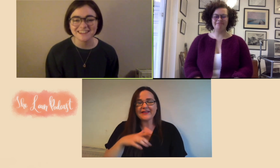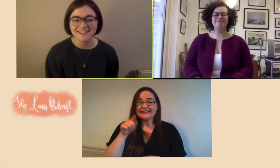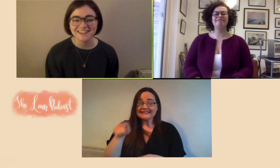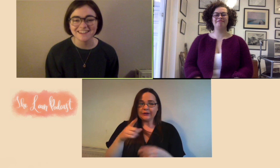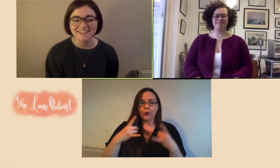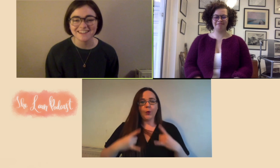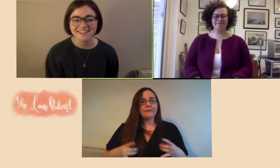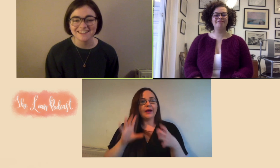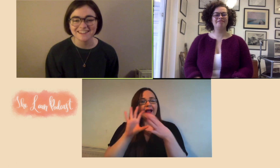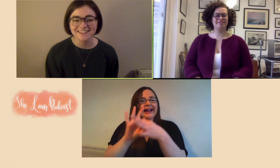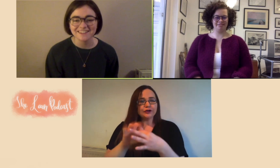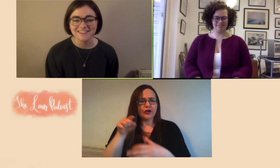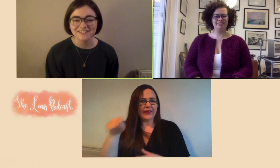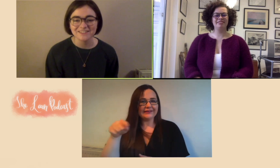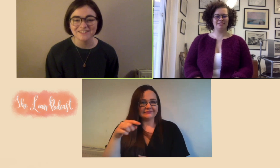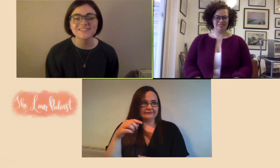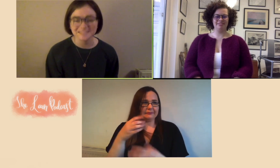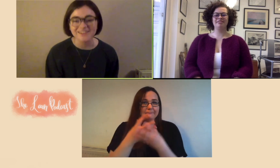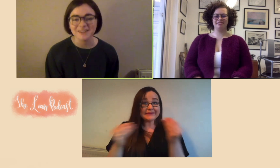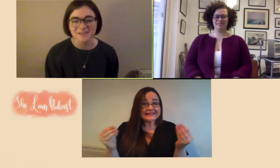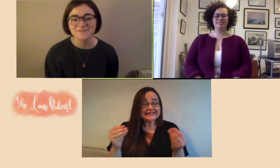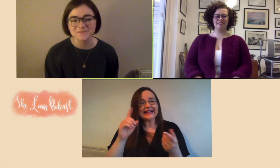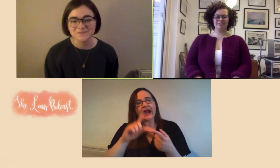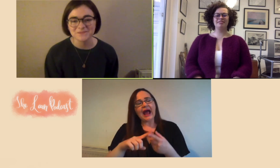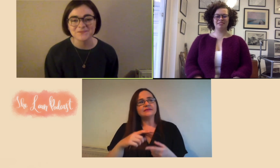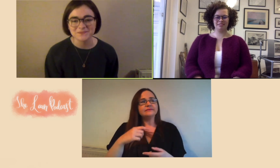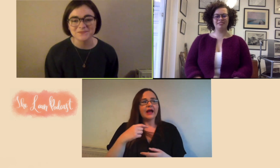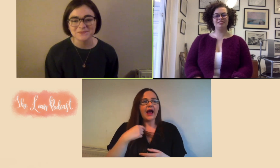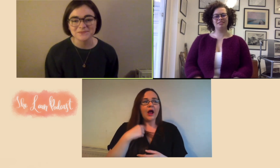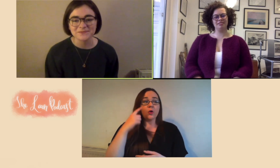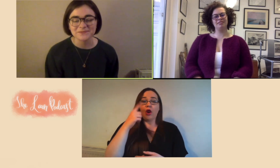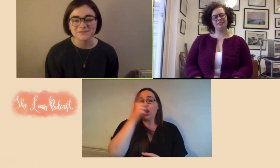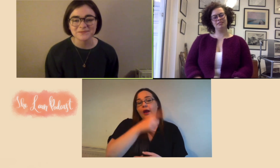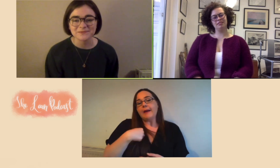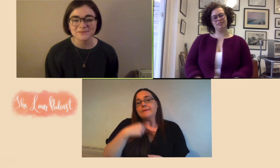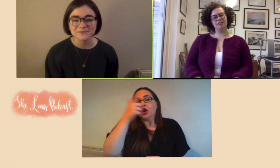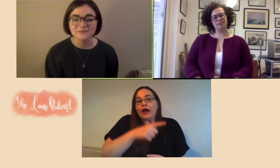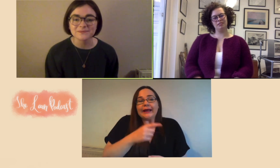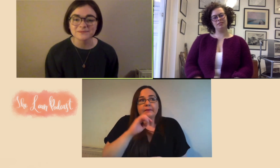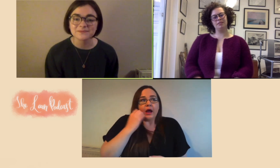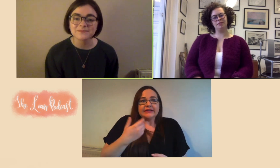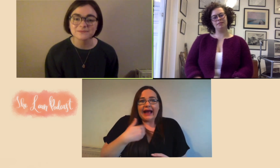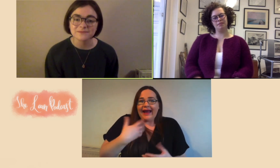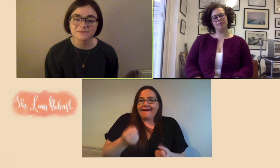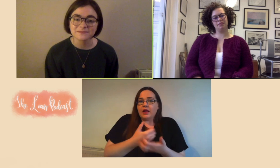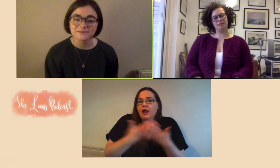to bring up that kind of casual chat in a meeting. So that aspect is definitely gone. And I do suppose I am really lucky.